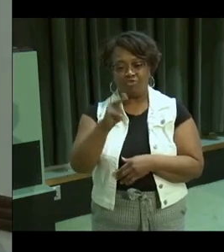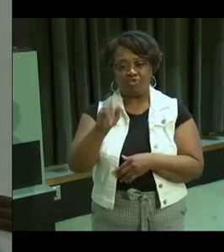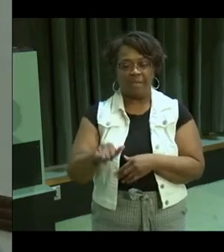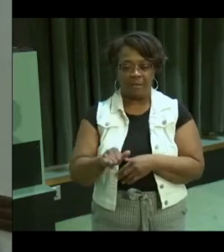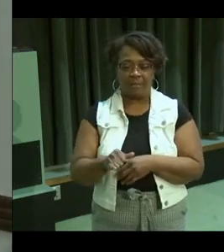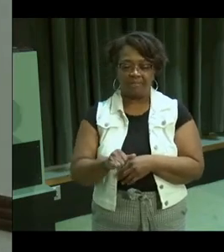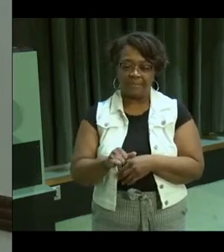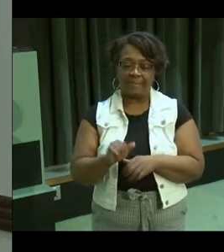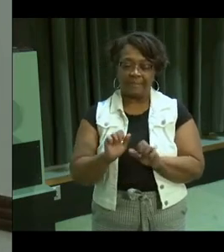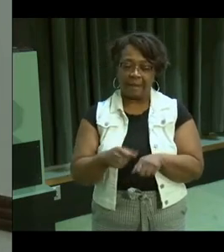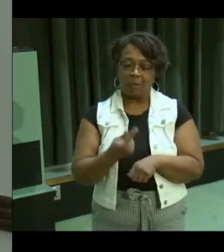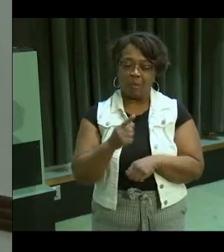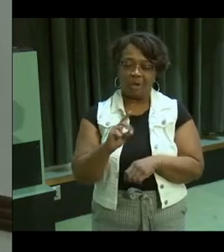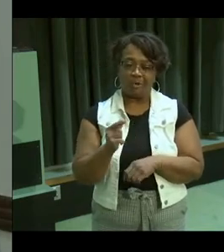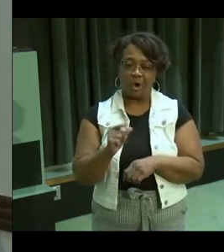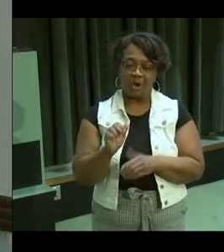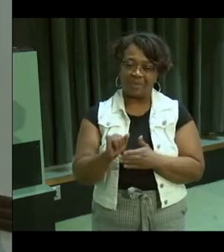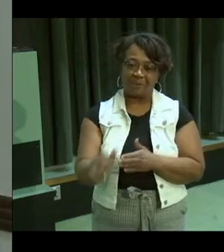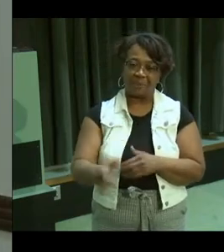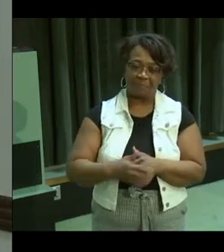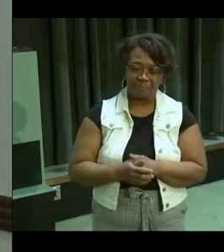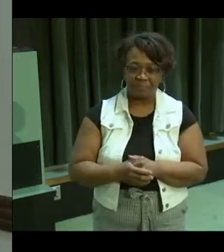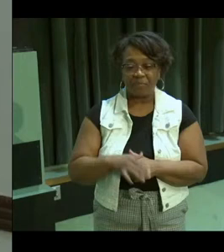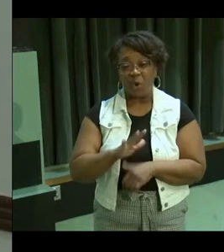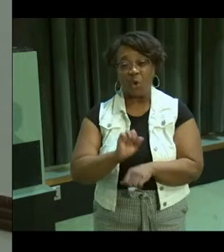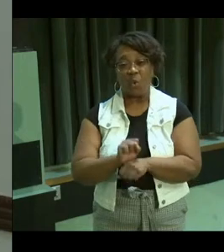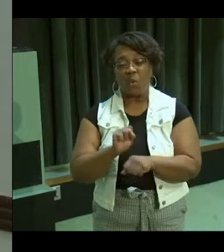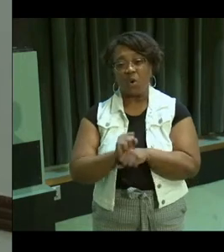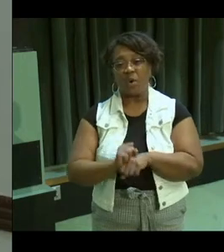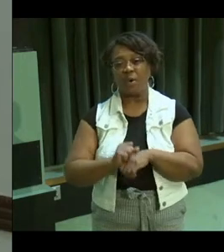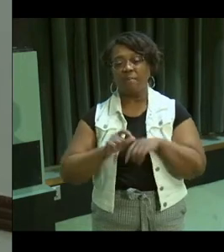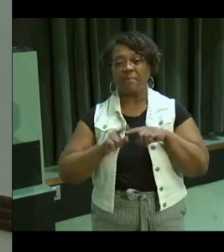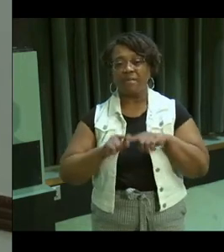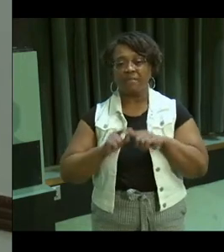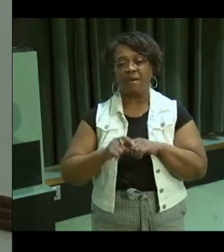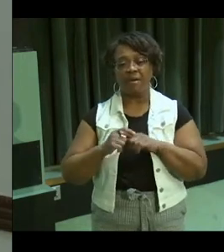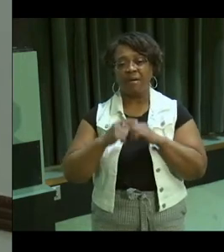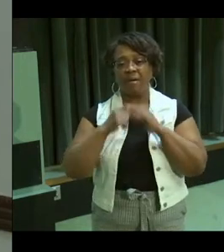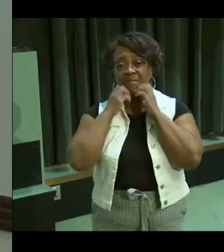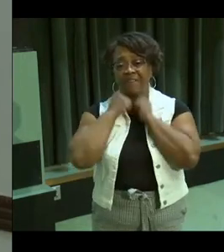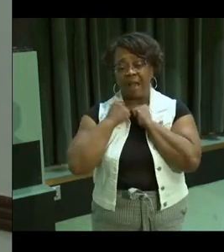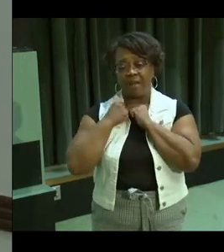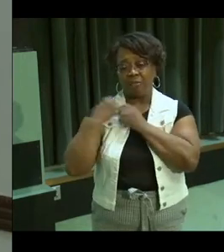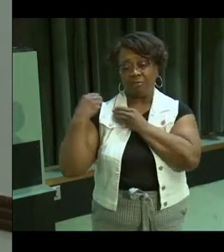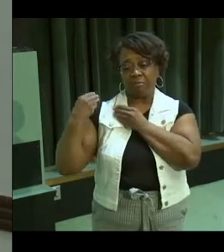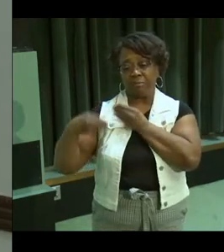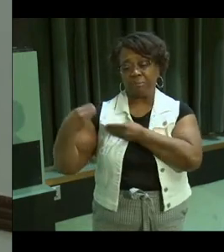have one dog, but I learned this over lunch. Okay Her work is